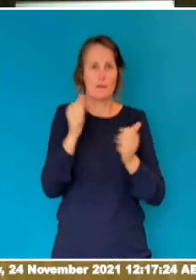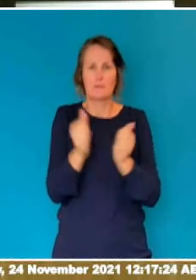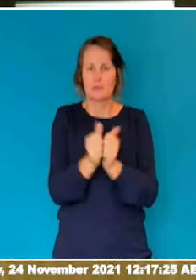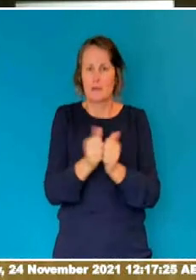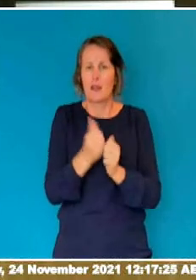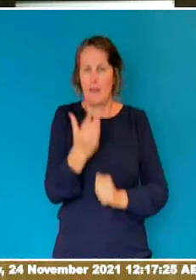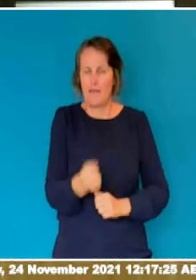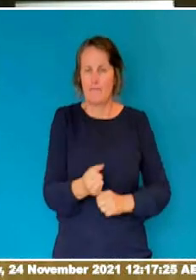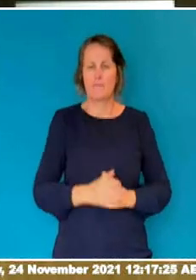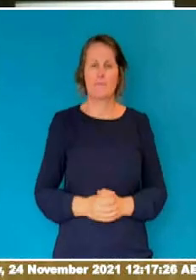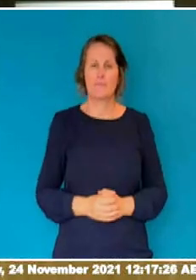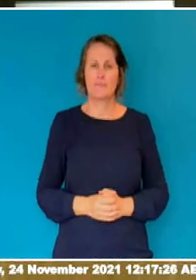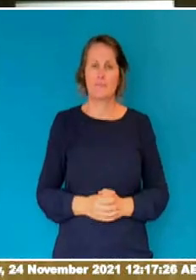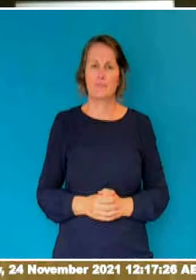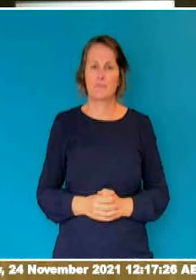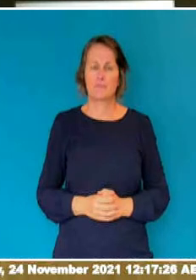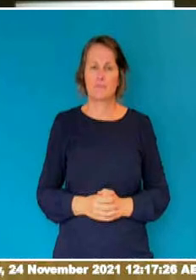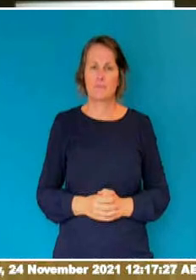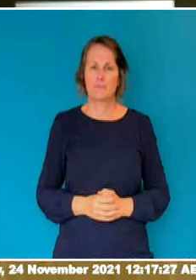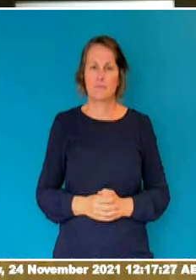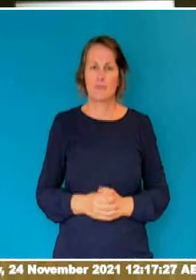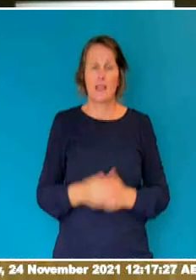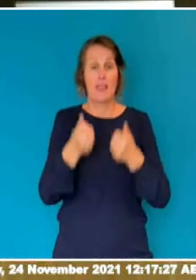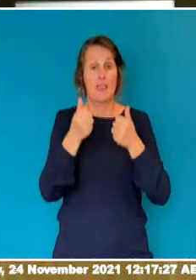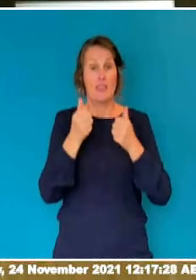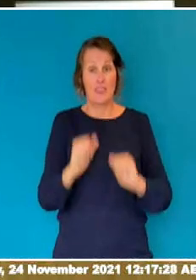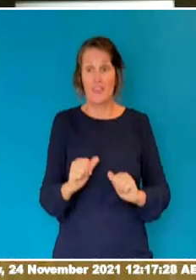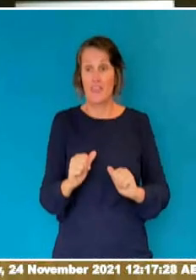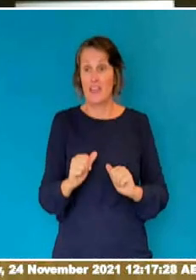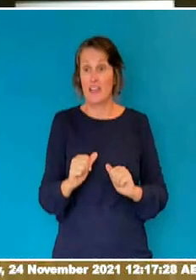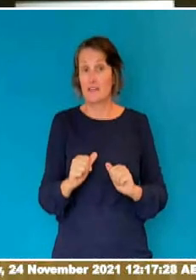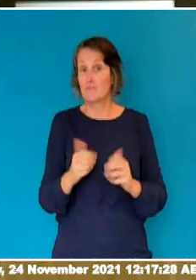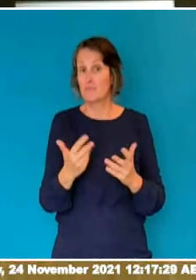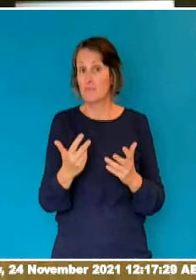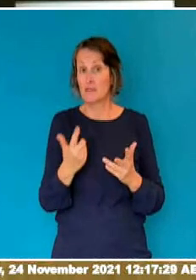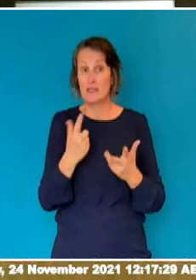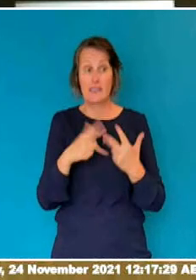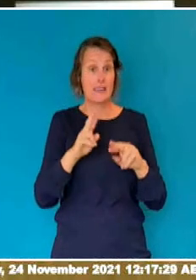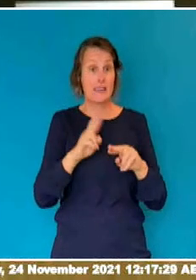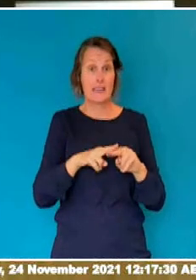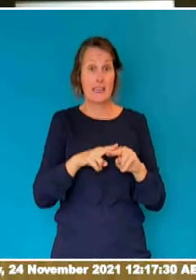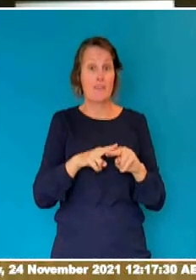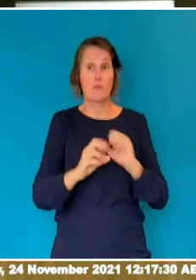That is then fed into any candidate kit at the point in time that we advertise the role